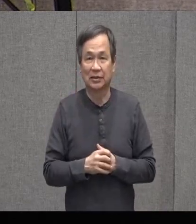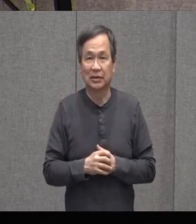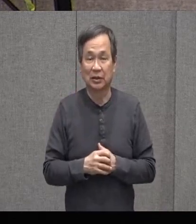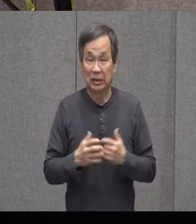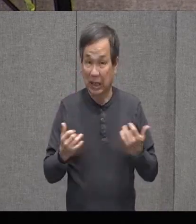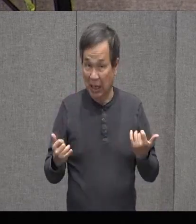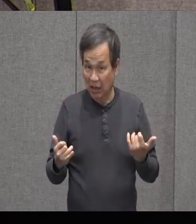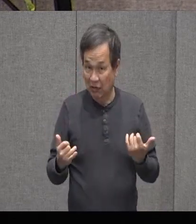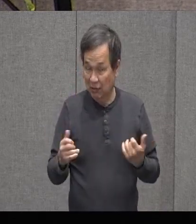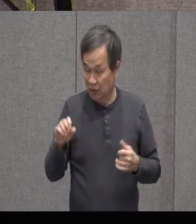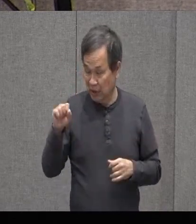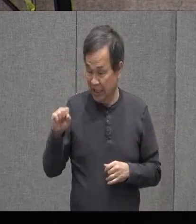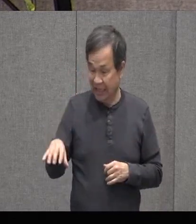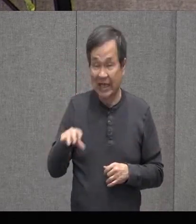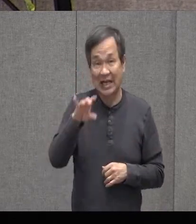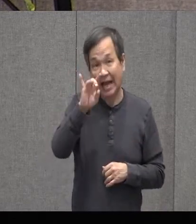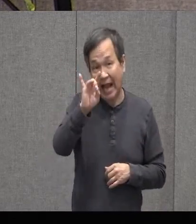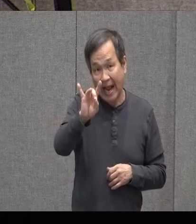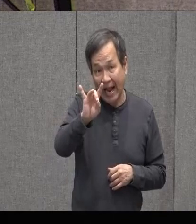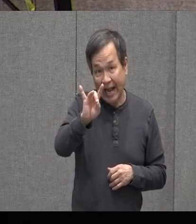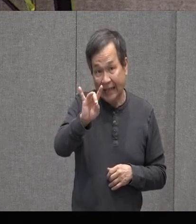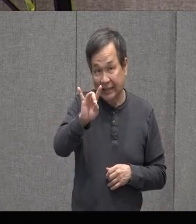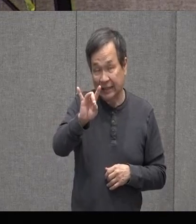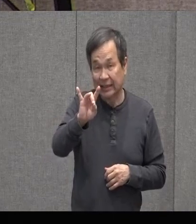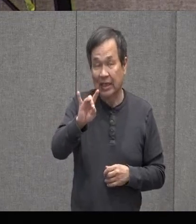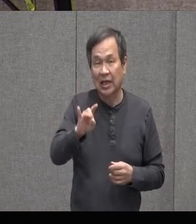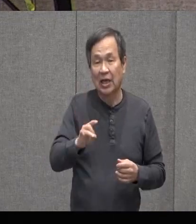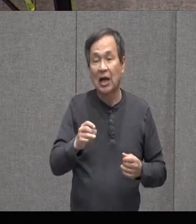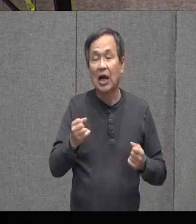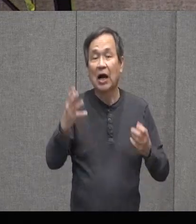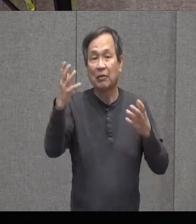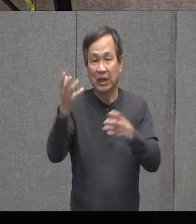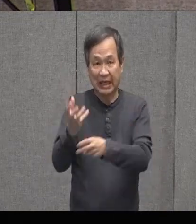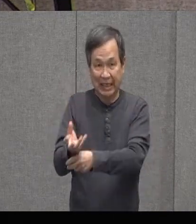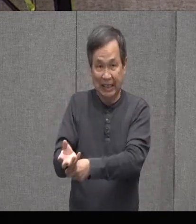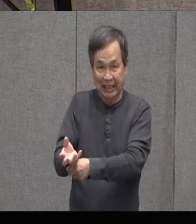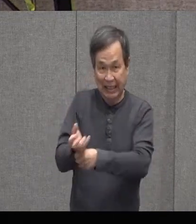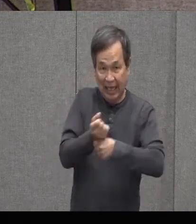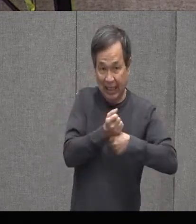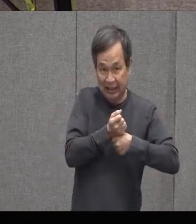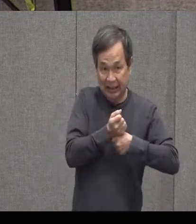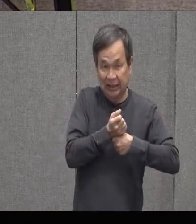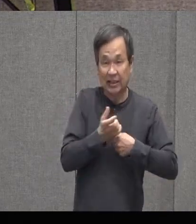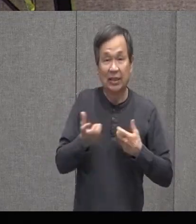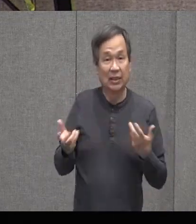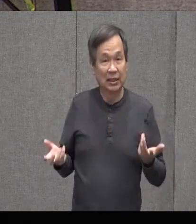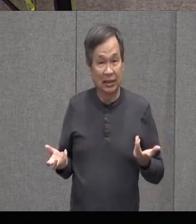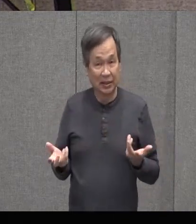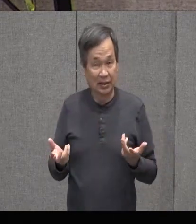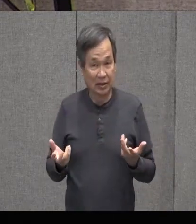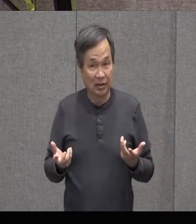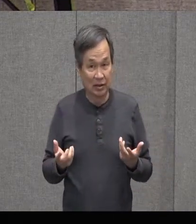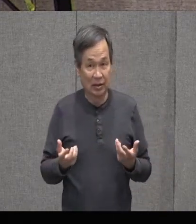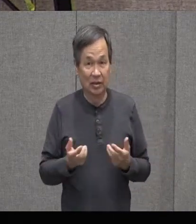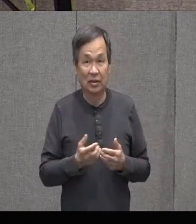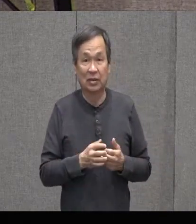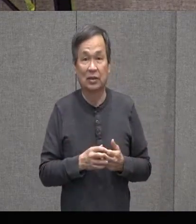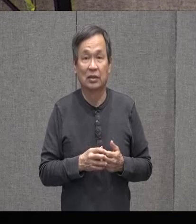And now, if we throw those eight things back in, let's see, we can show this on the rack, right?